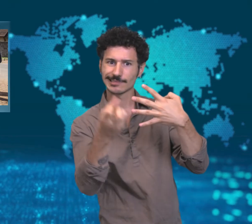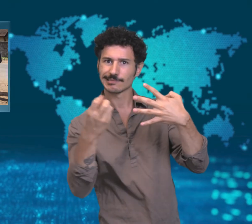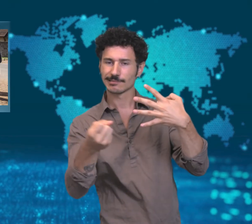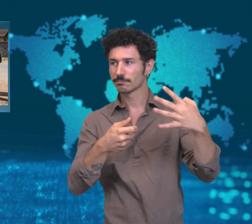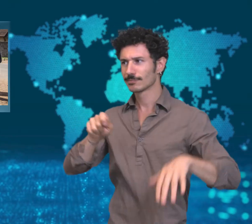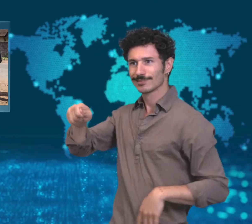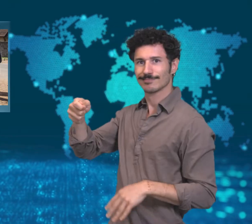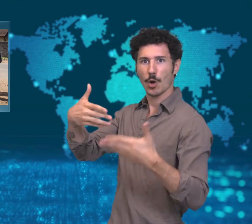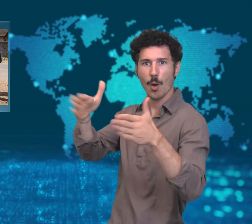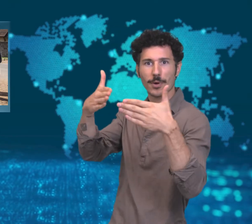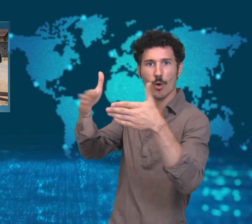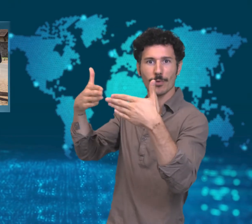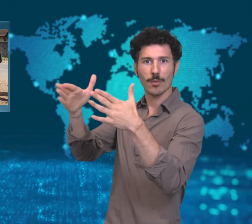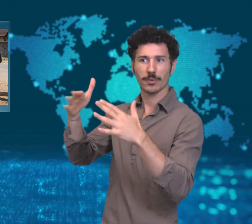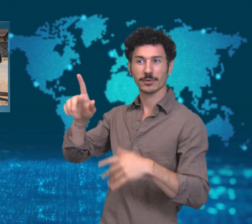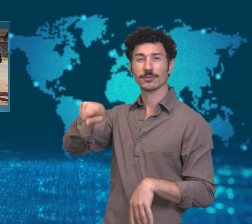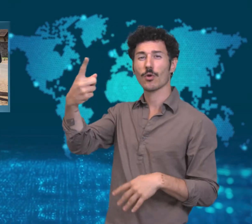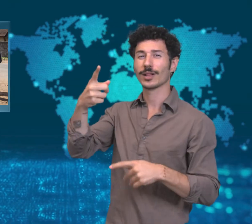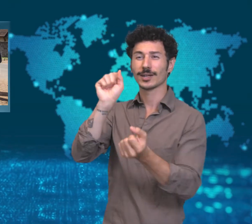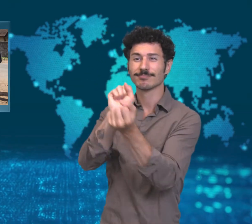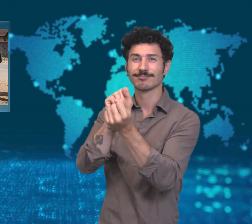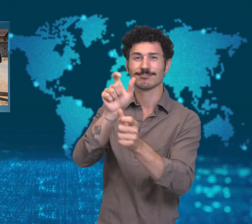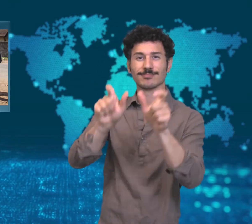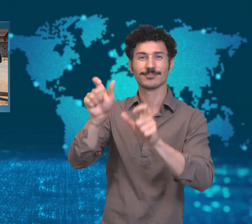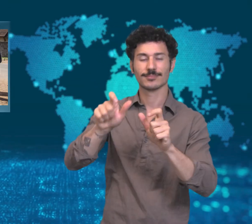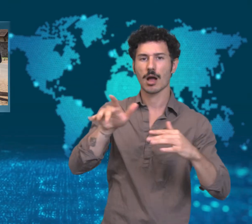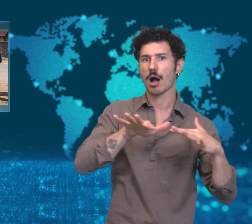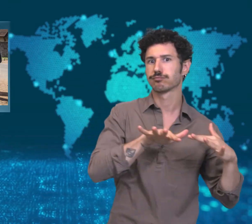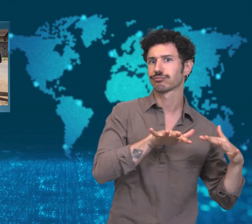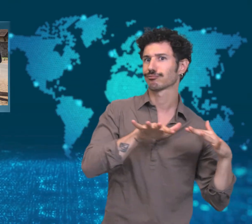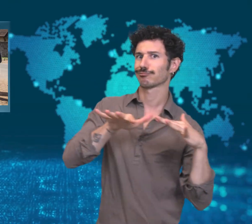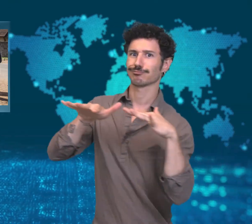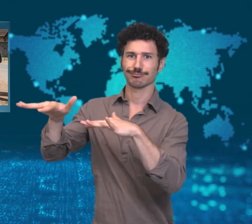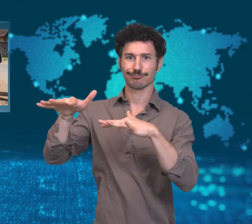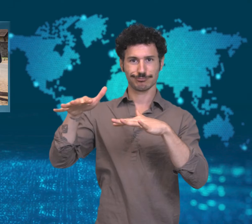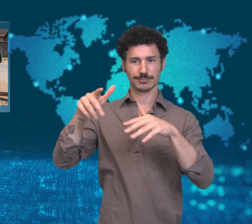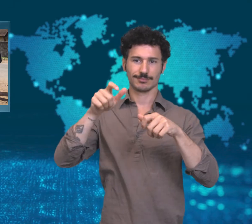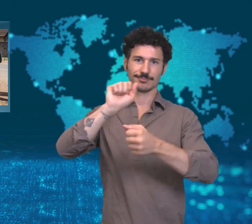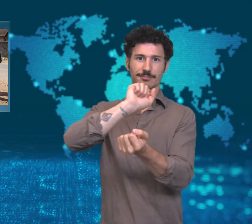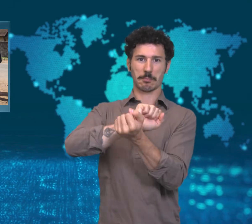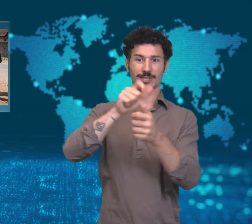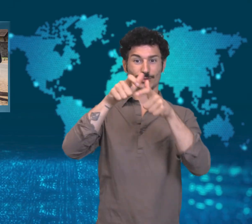They escaped across the main entrance and roof.